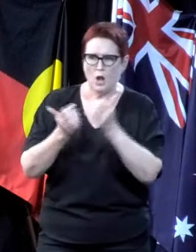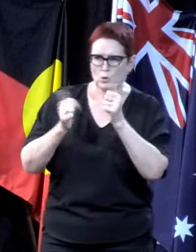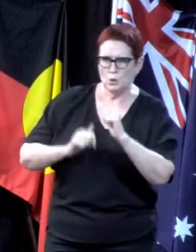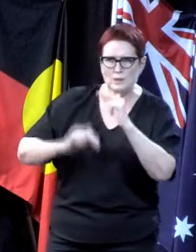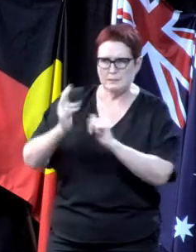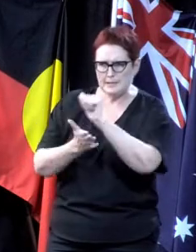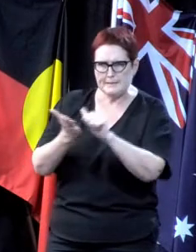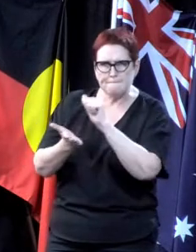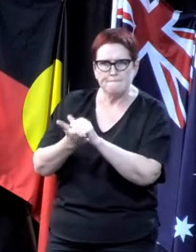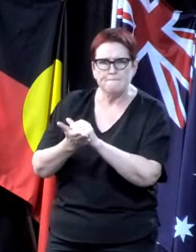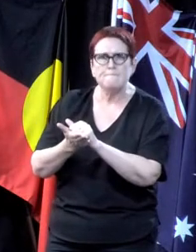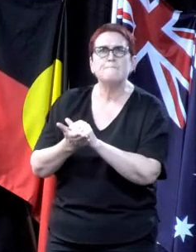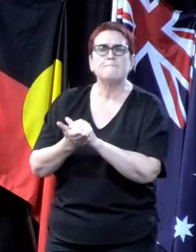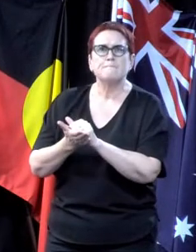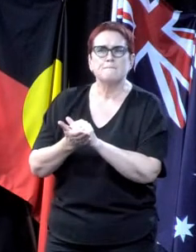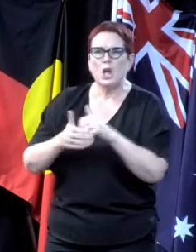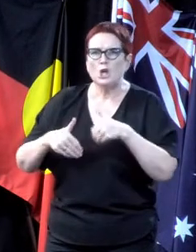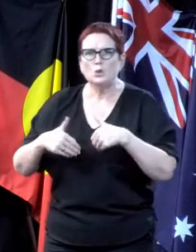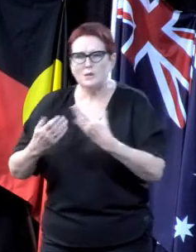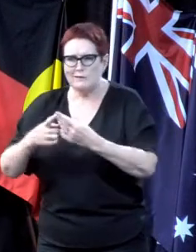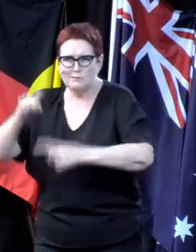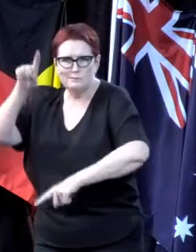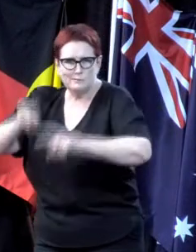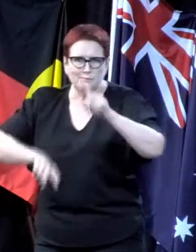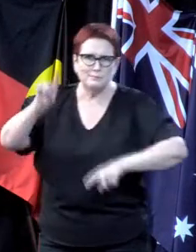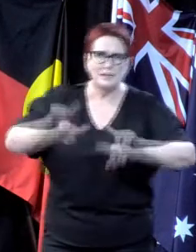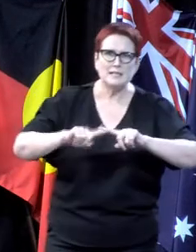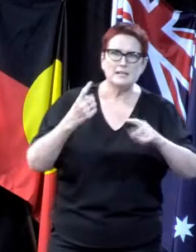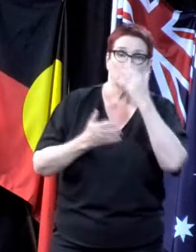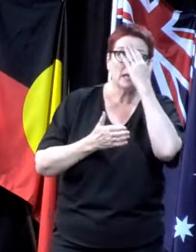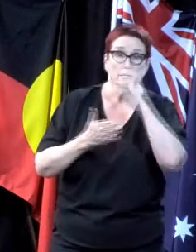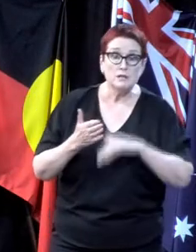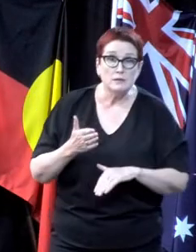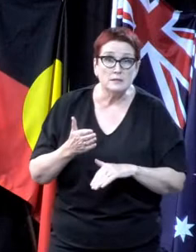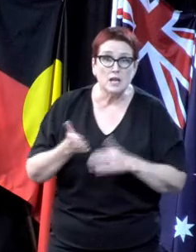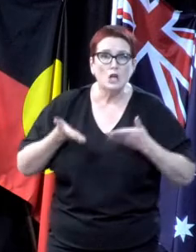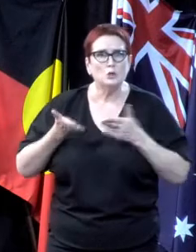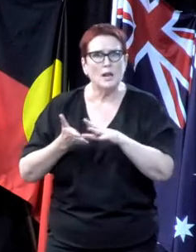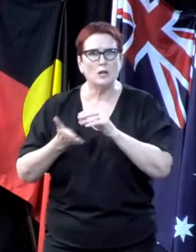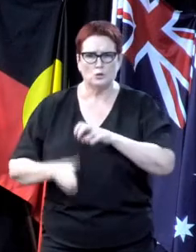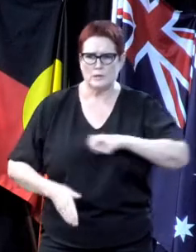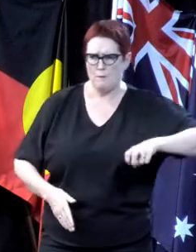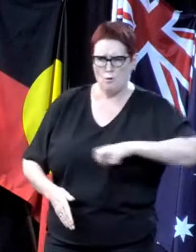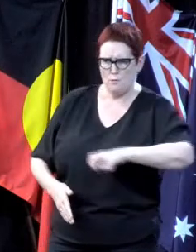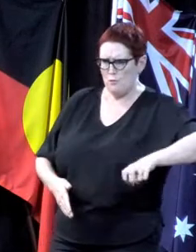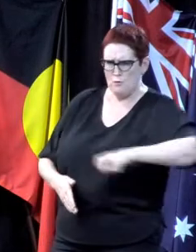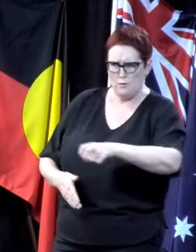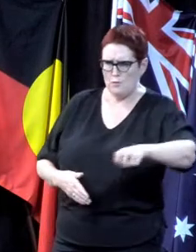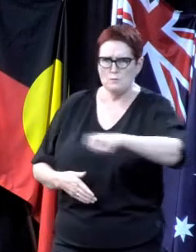experience we can geographically on the site for those people knowing we cannot access the upper buildings.